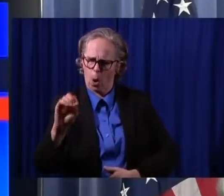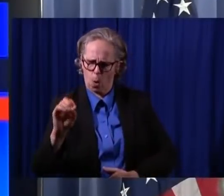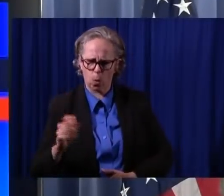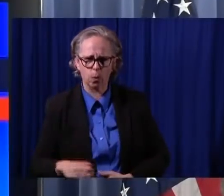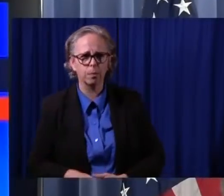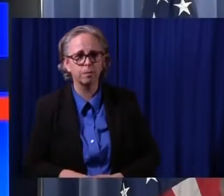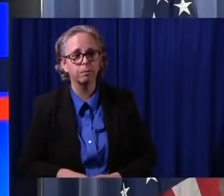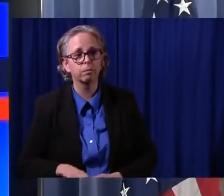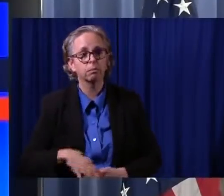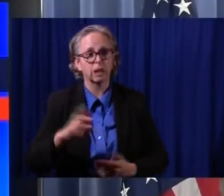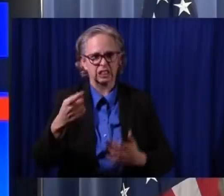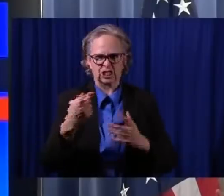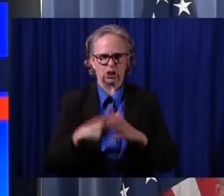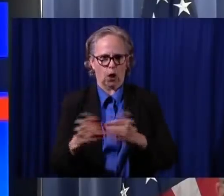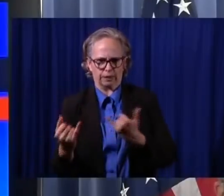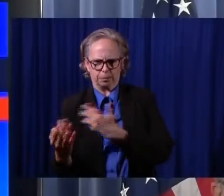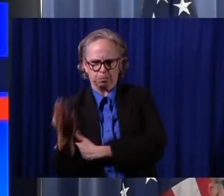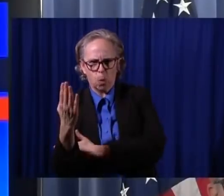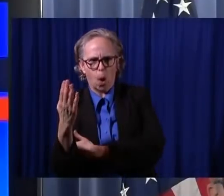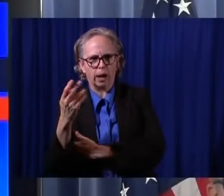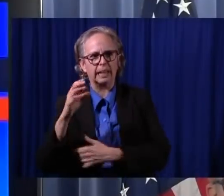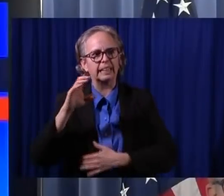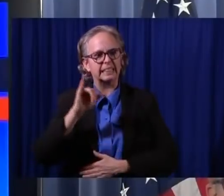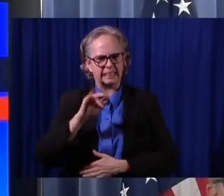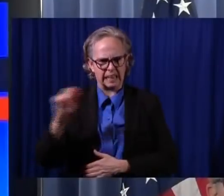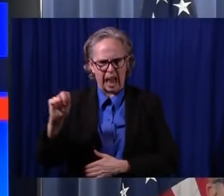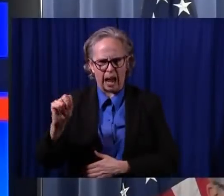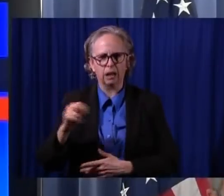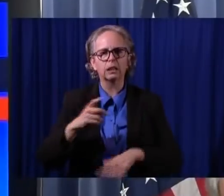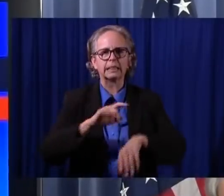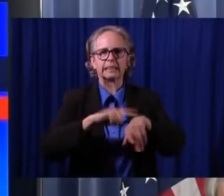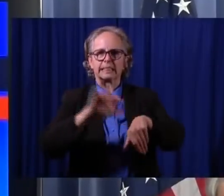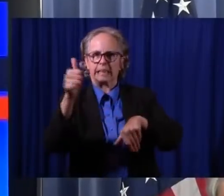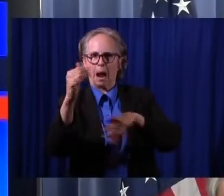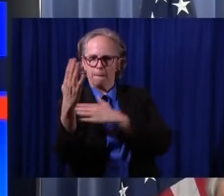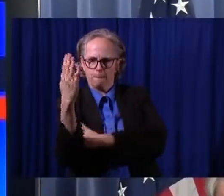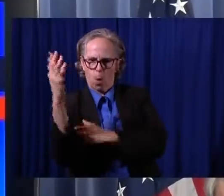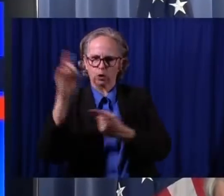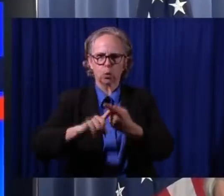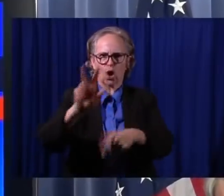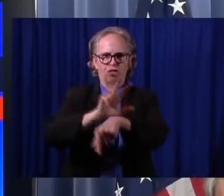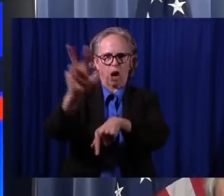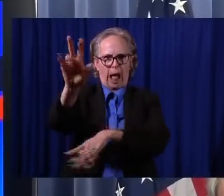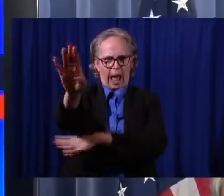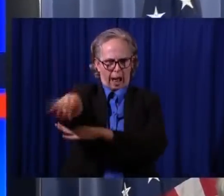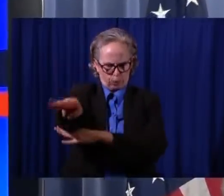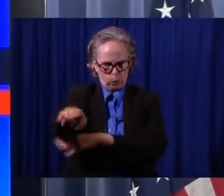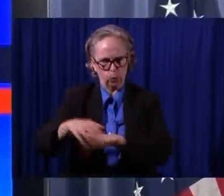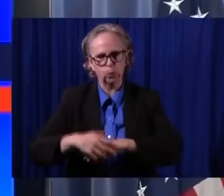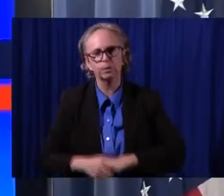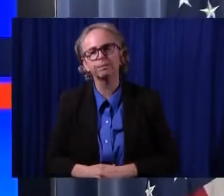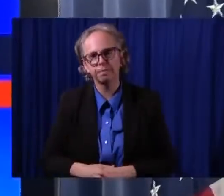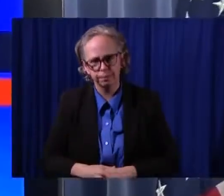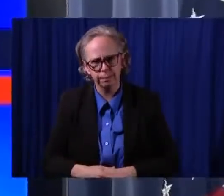COMMUNITY WELLNESS KIT AND IT HAS HAND SANITIZER'S A MASK THAT THEY CAN TAKE HOME WITH THEM.